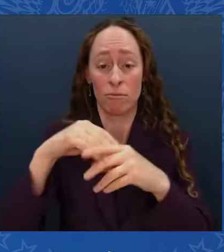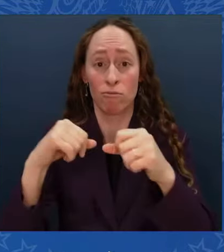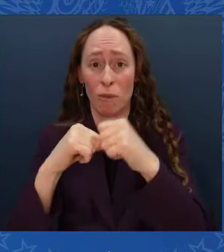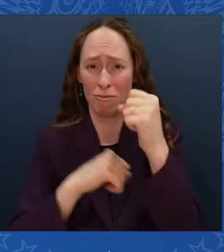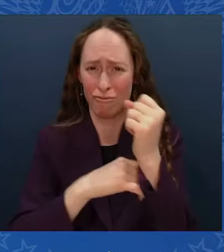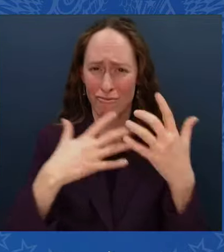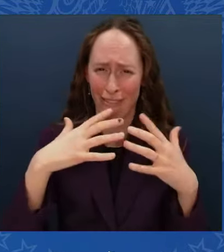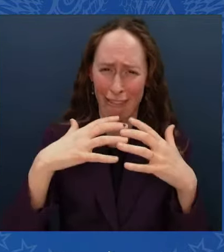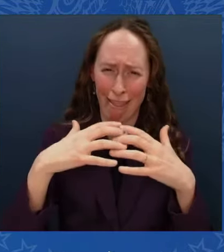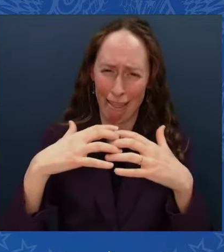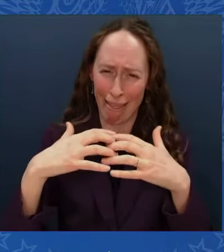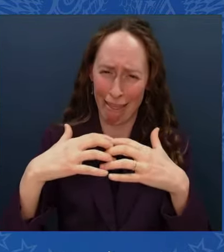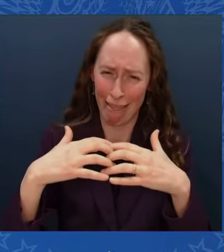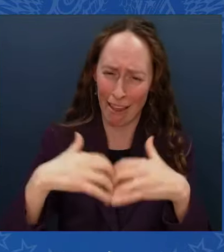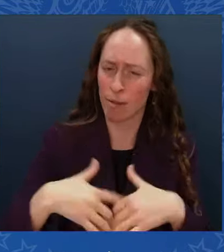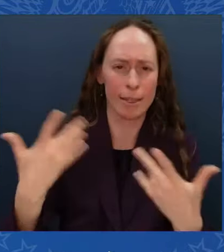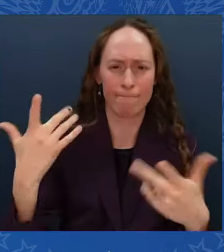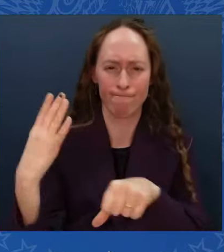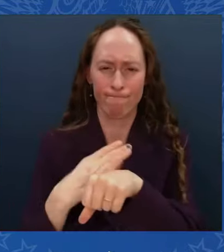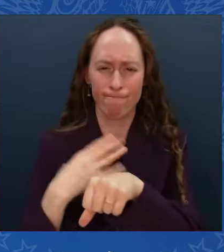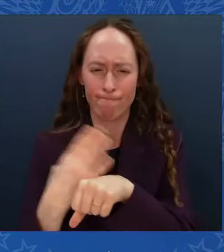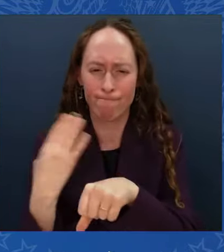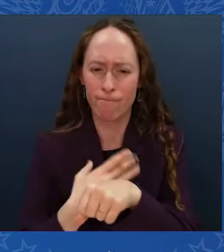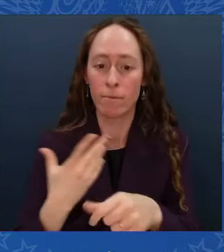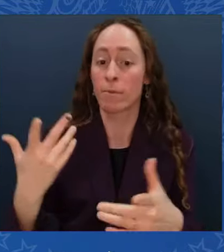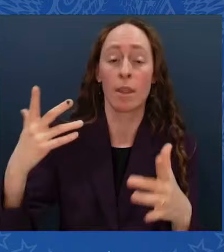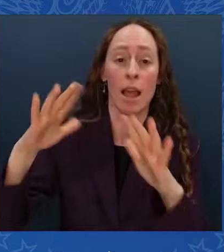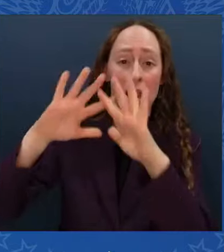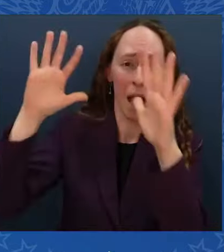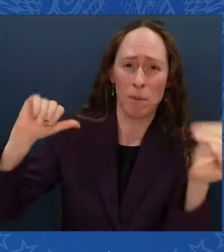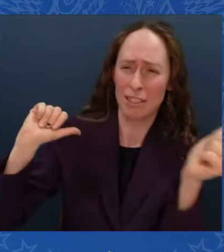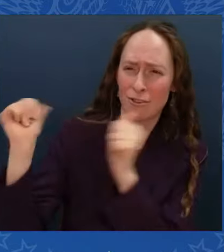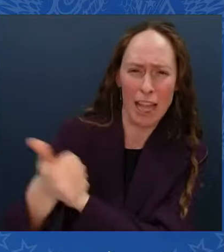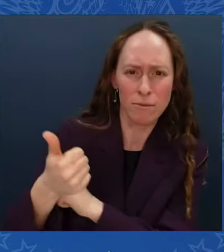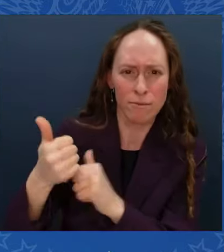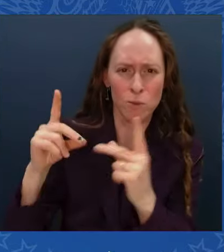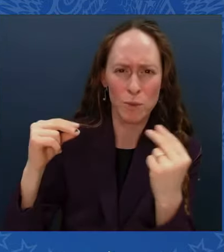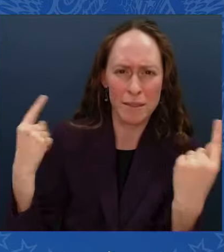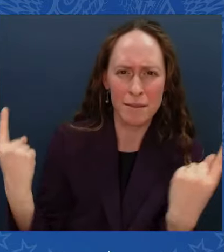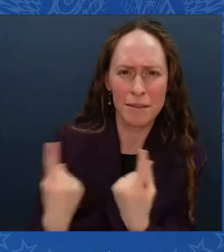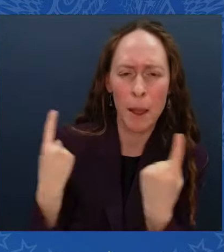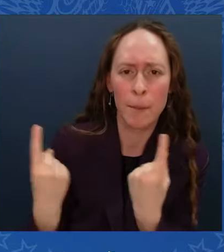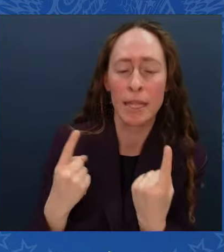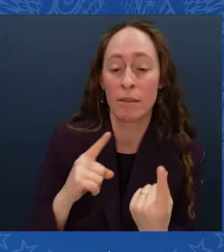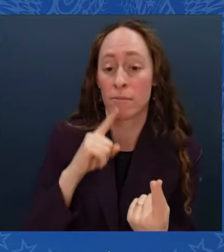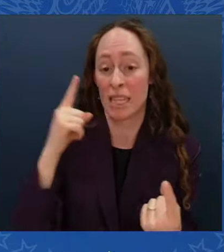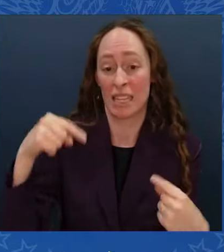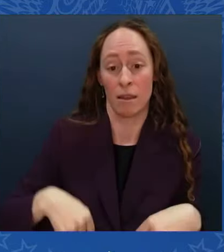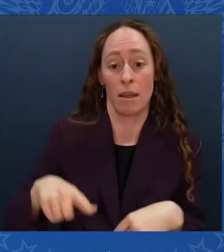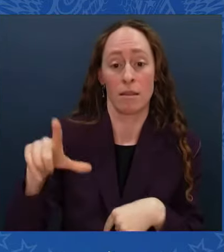Los Angeles has truly known no greater partner than the President and his administration.